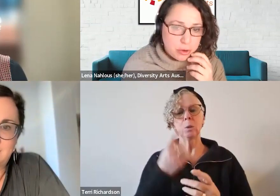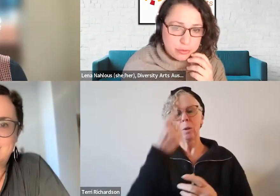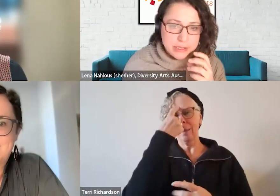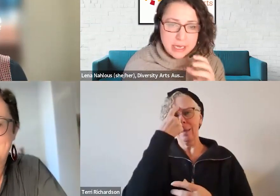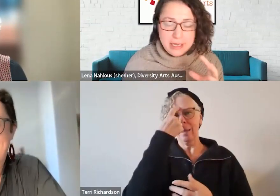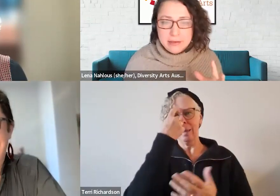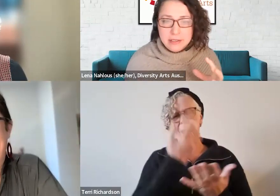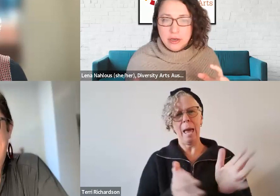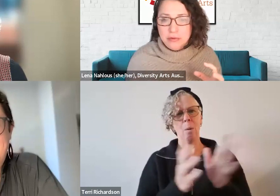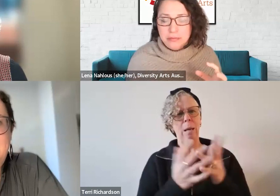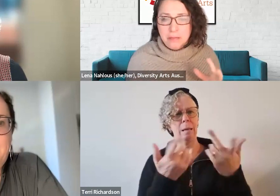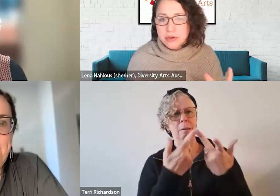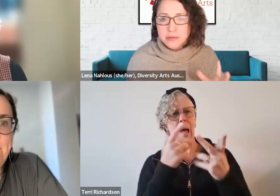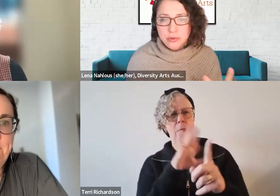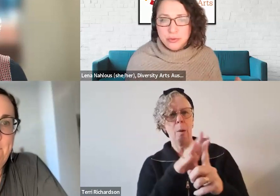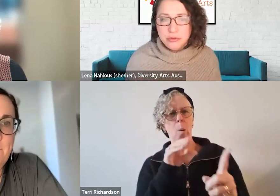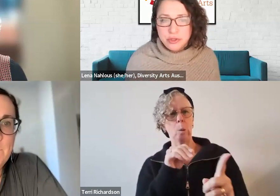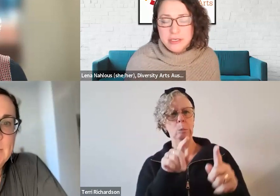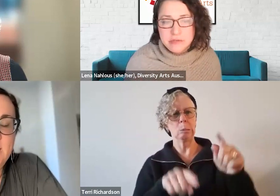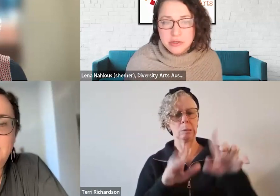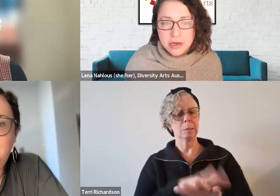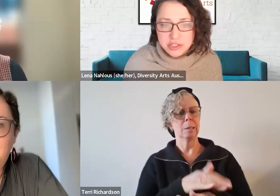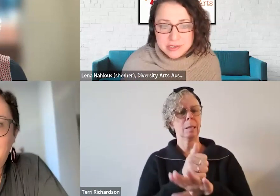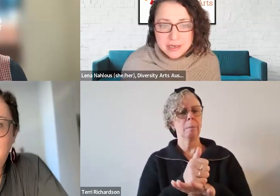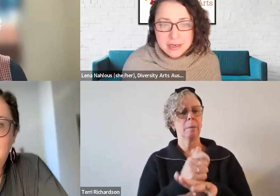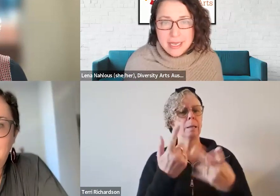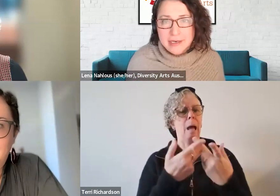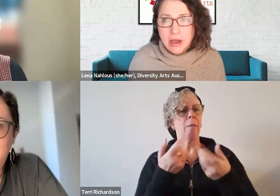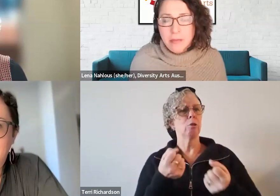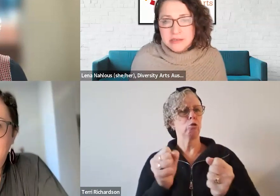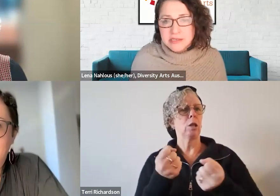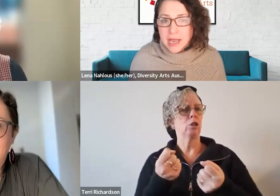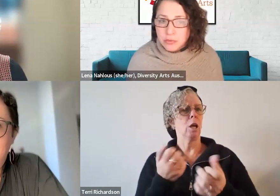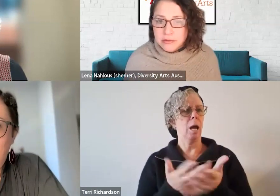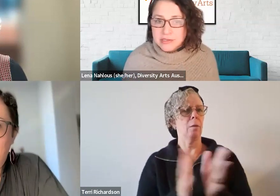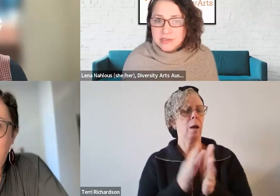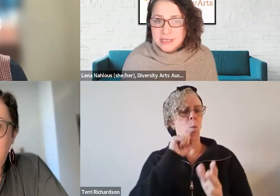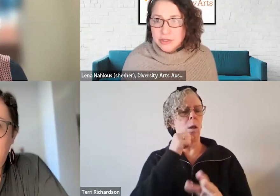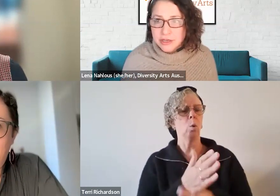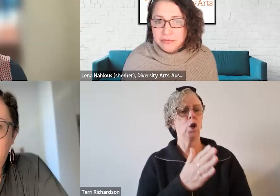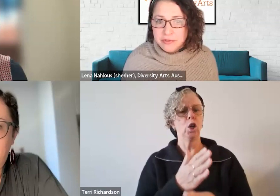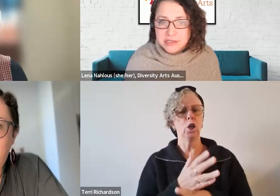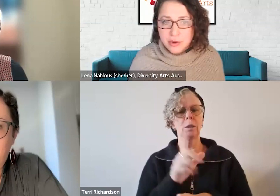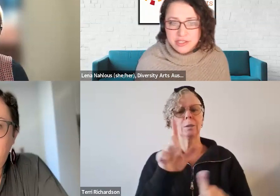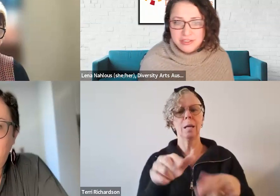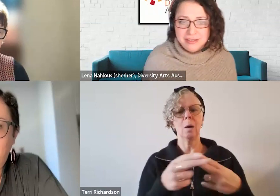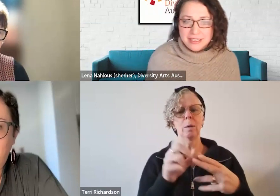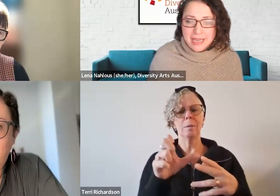and possible alternative structures. And I might start with Cecilia for this question, and thanks,